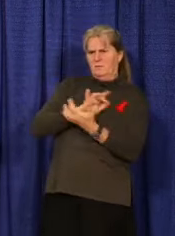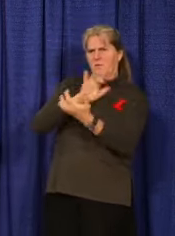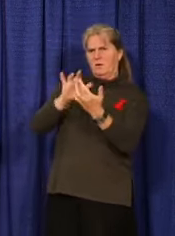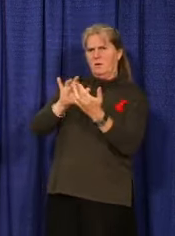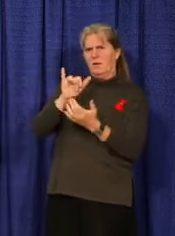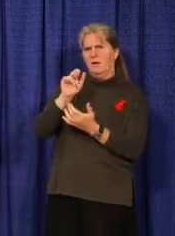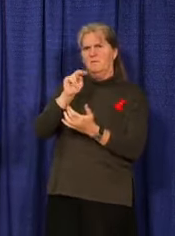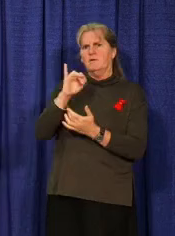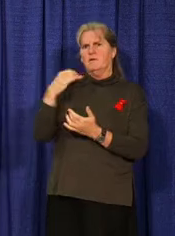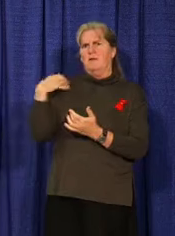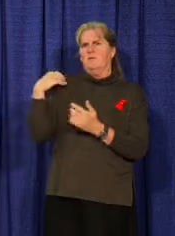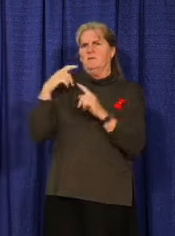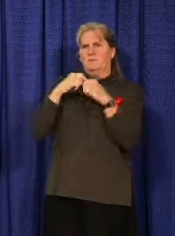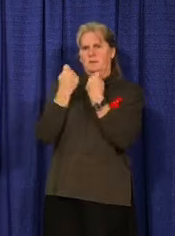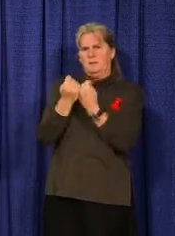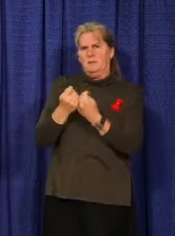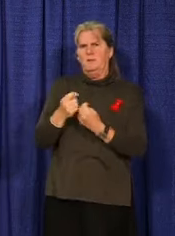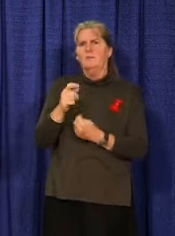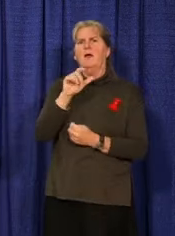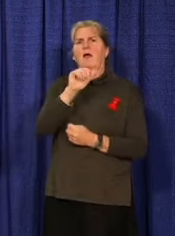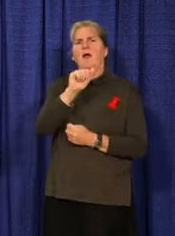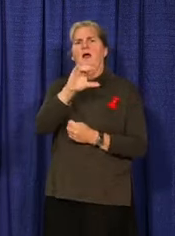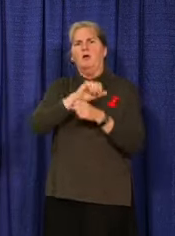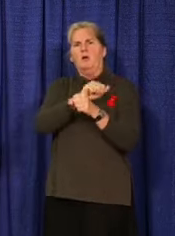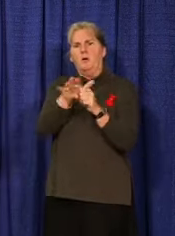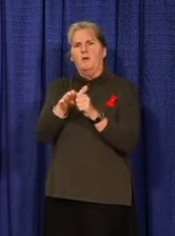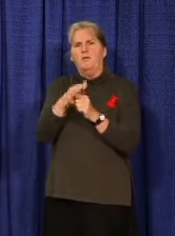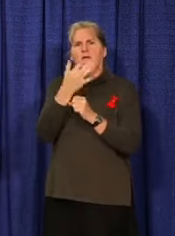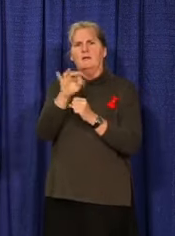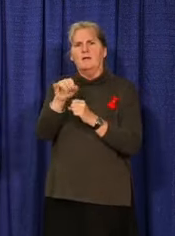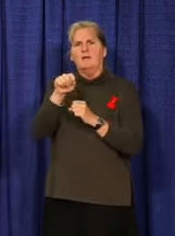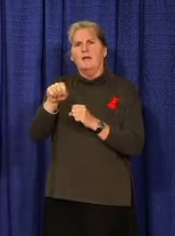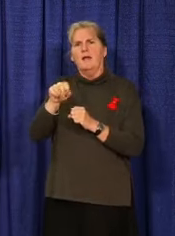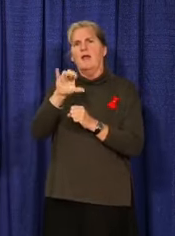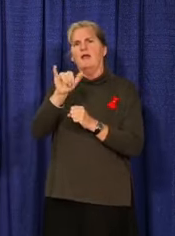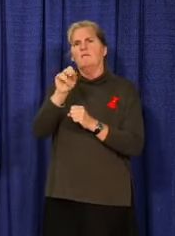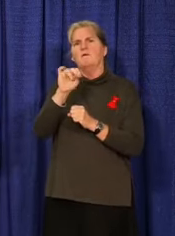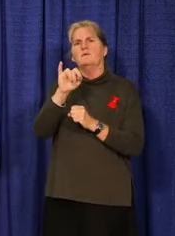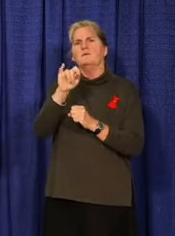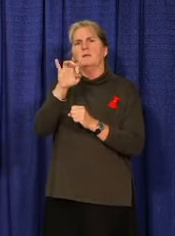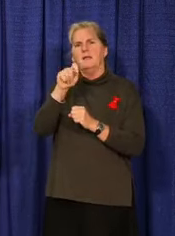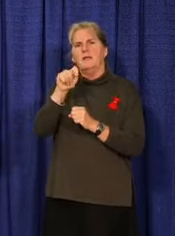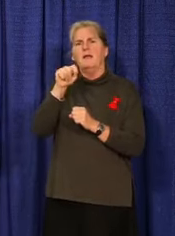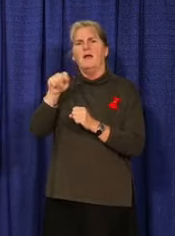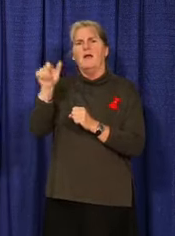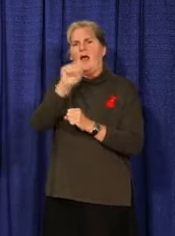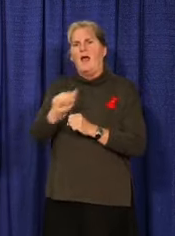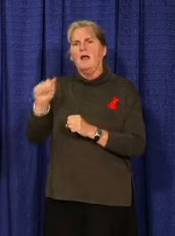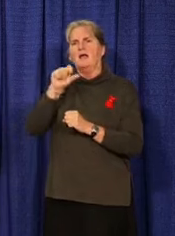contact our enforcement team at